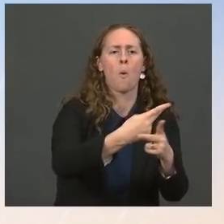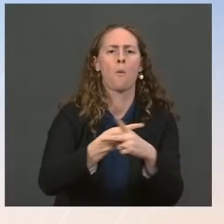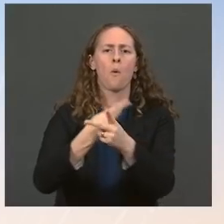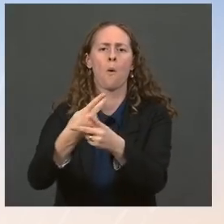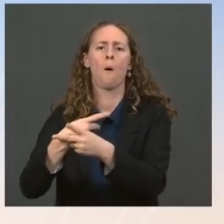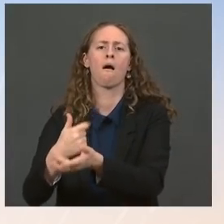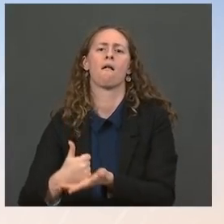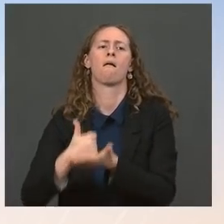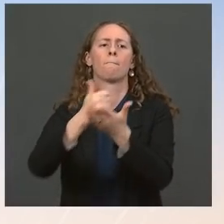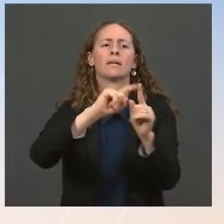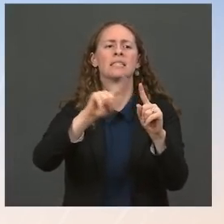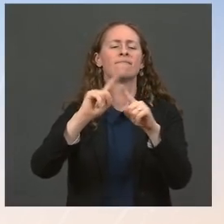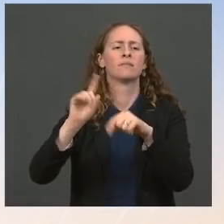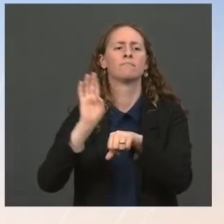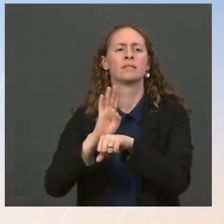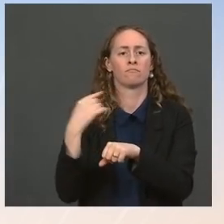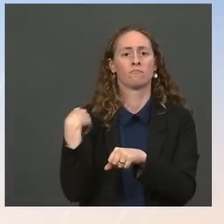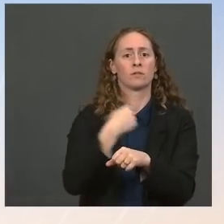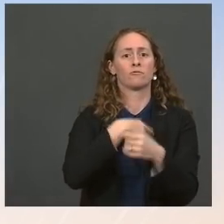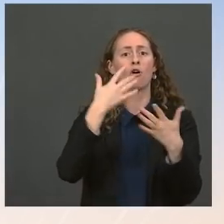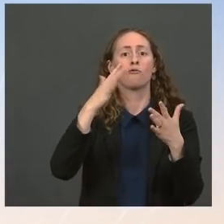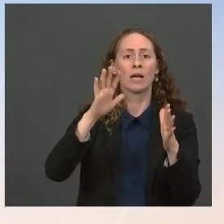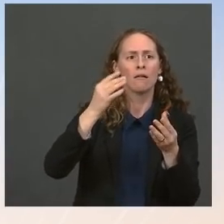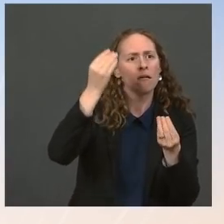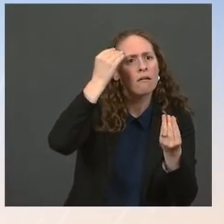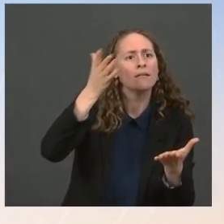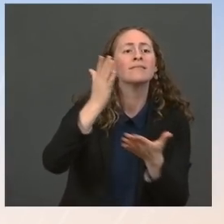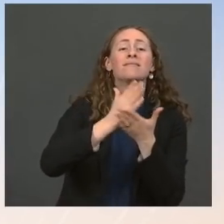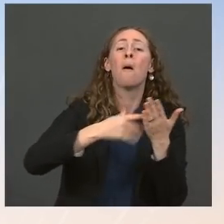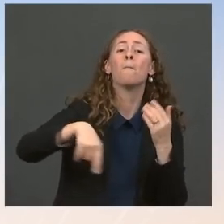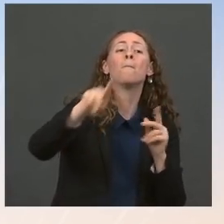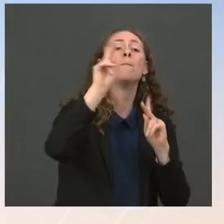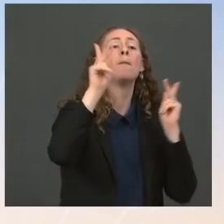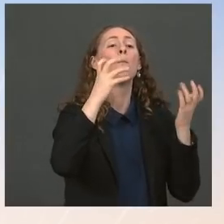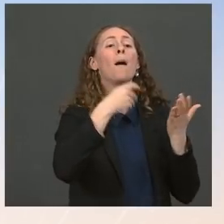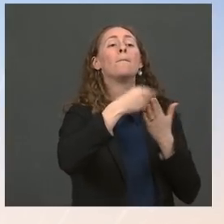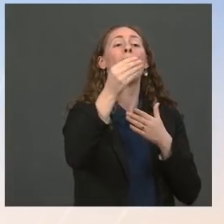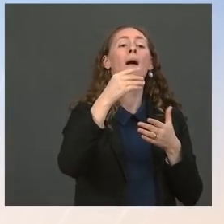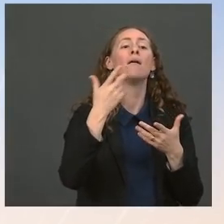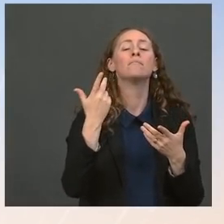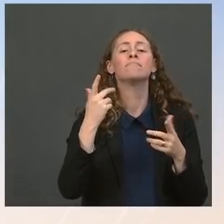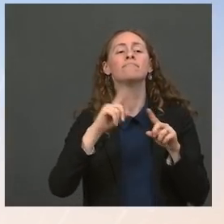when people go to the grocery store and they're trying to buy a pound -- or two pounds, five pounds; however big their family is --